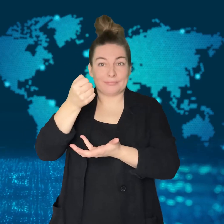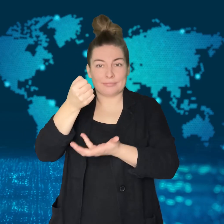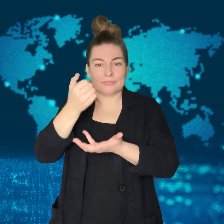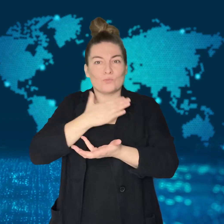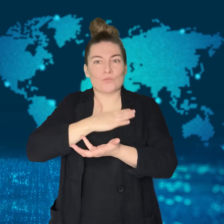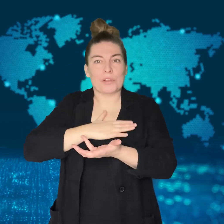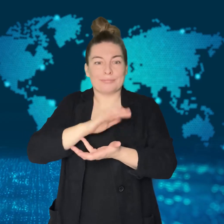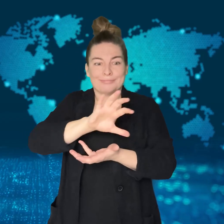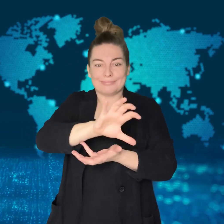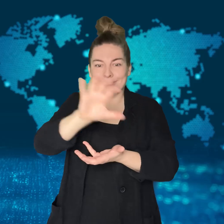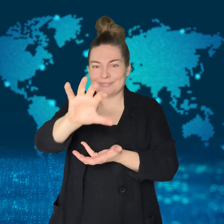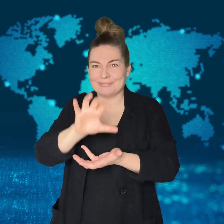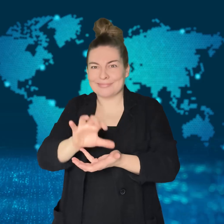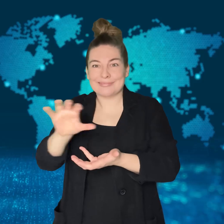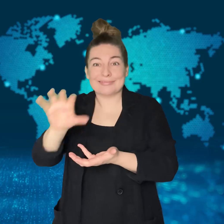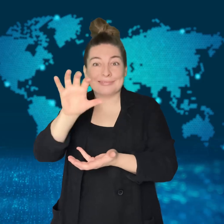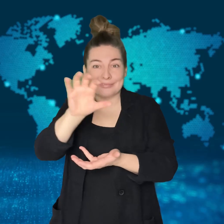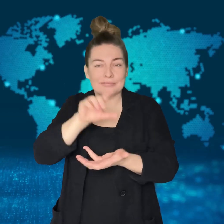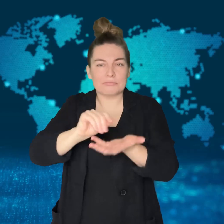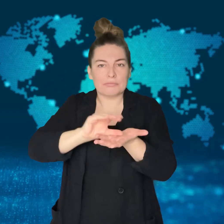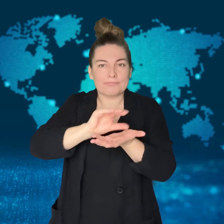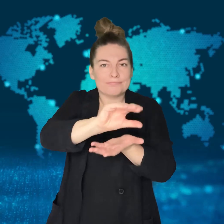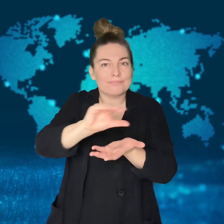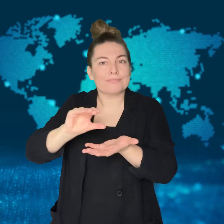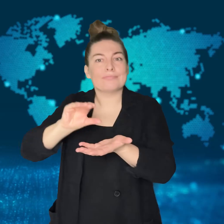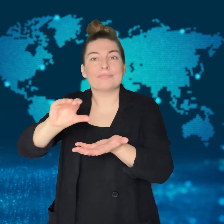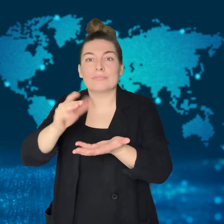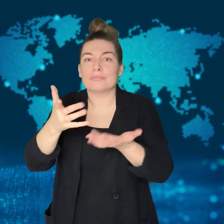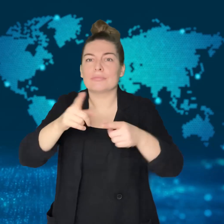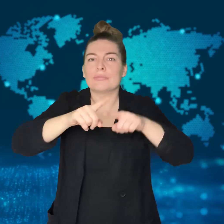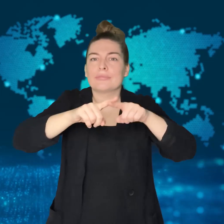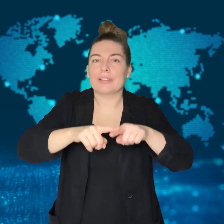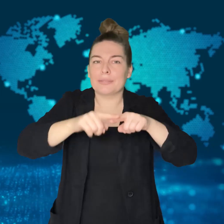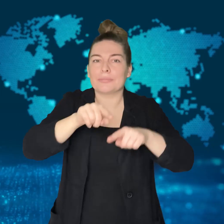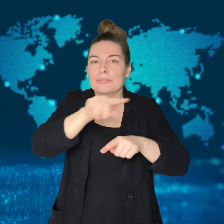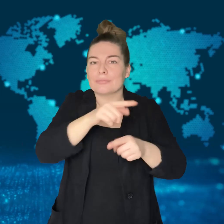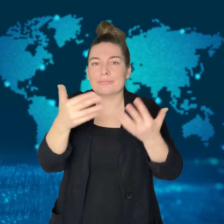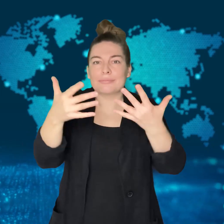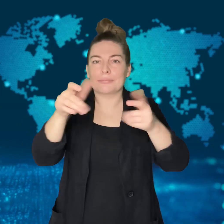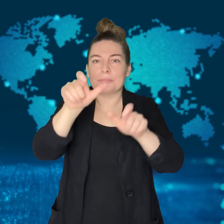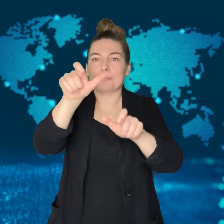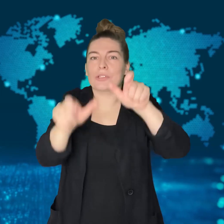The funds that each state receives is basedo n its population,